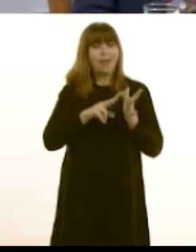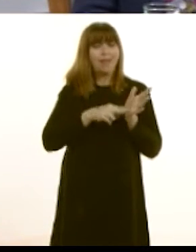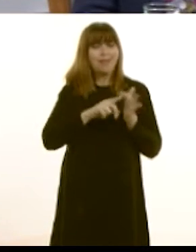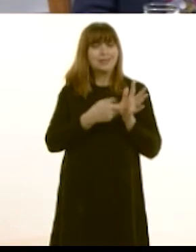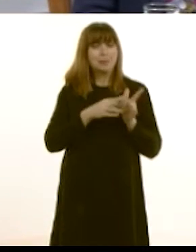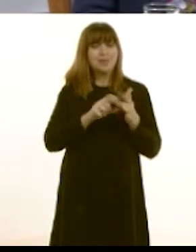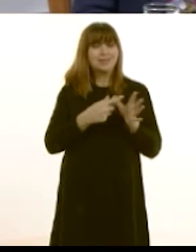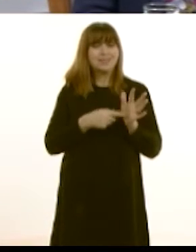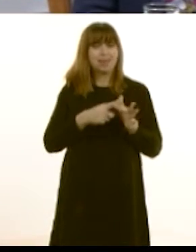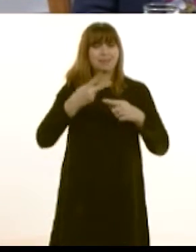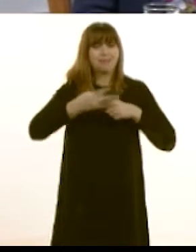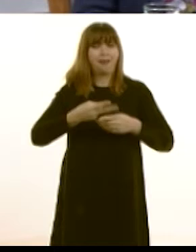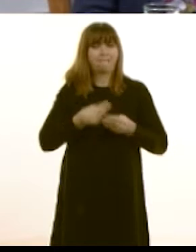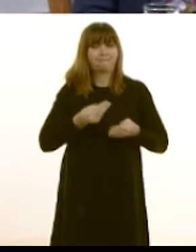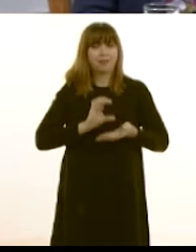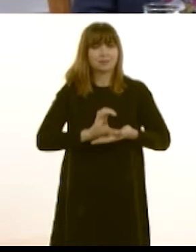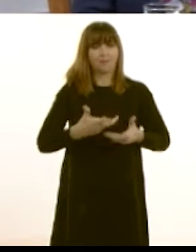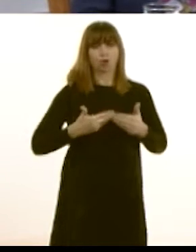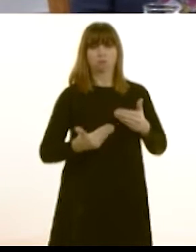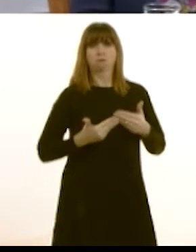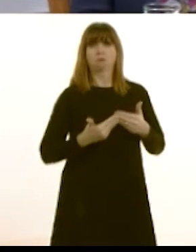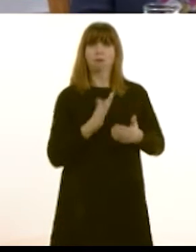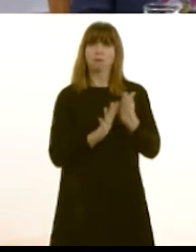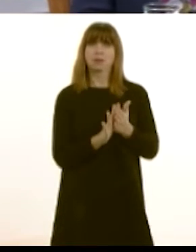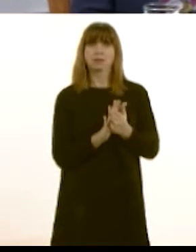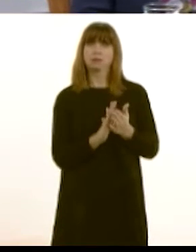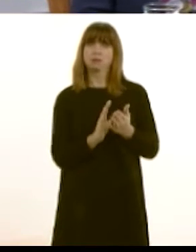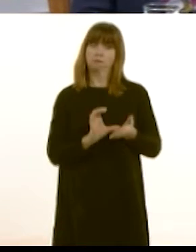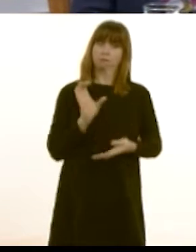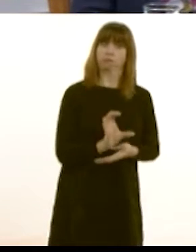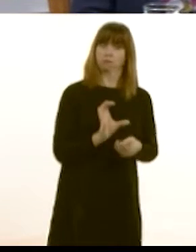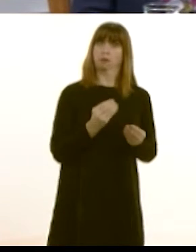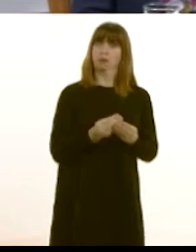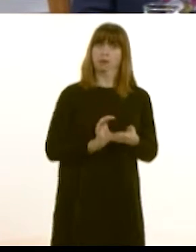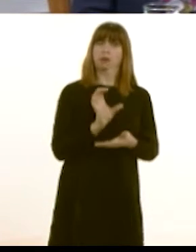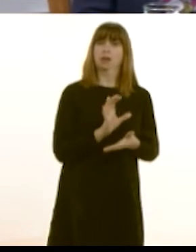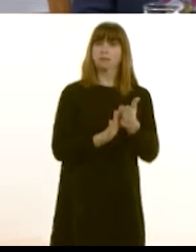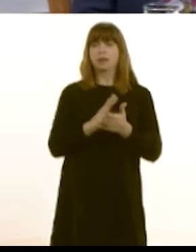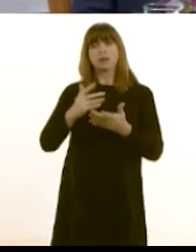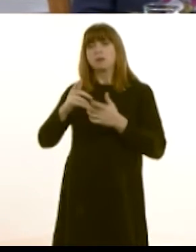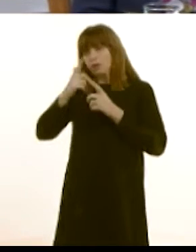will help in terms of people being able to remain at home and to come home.